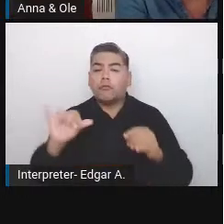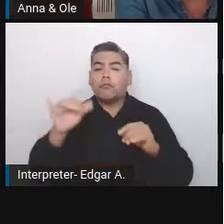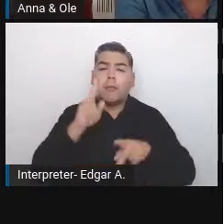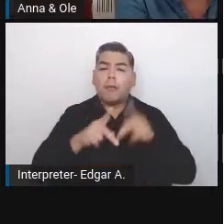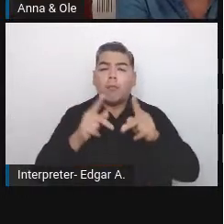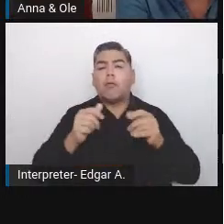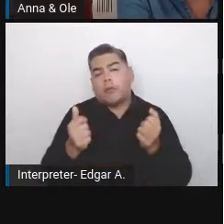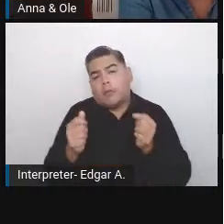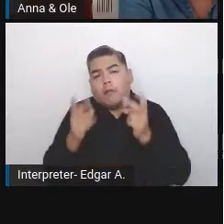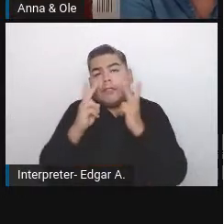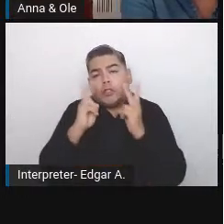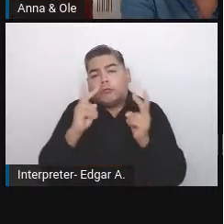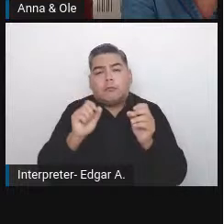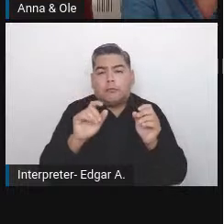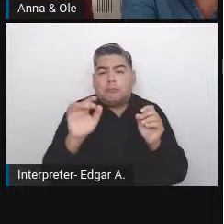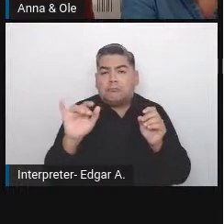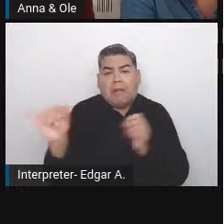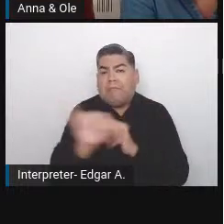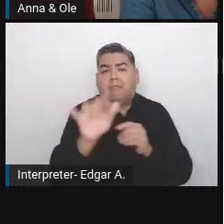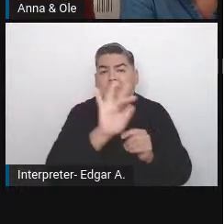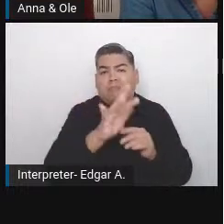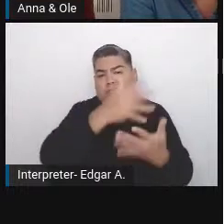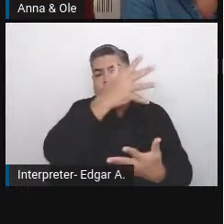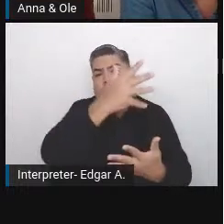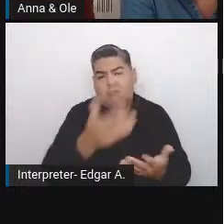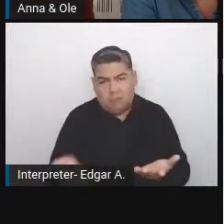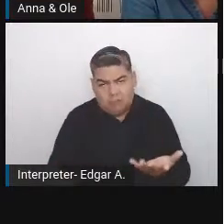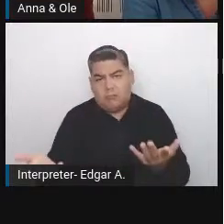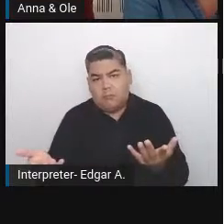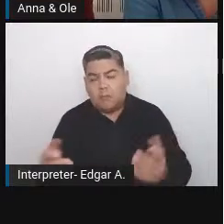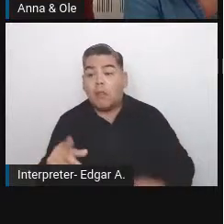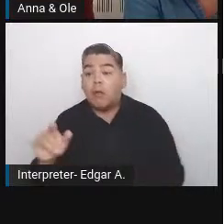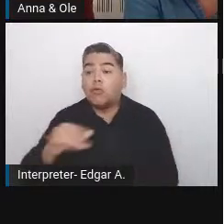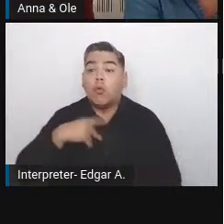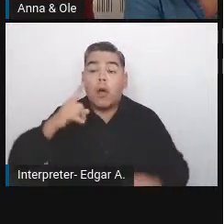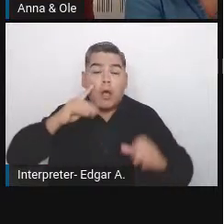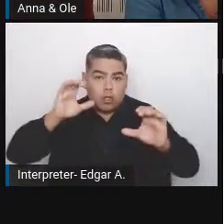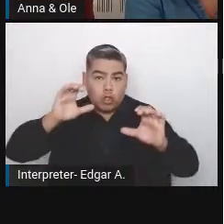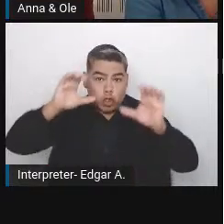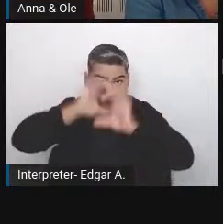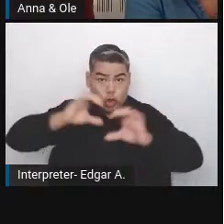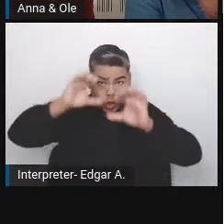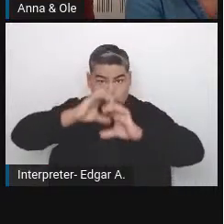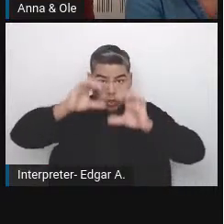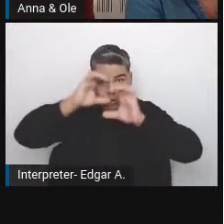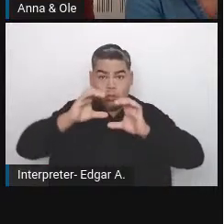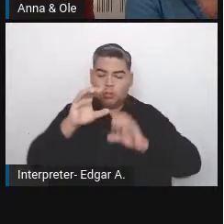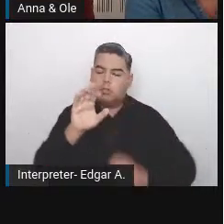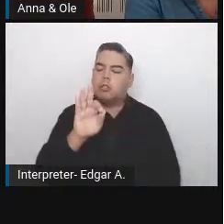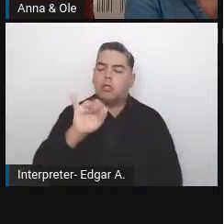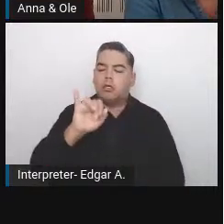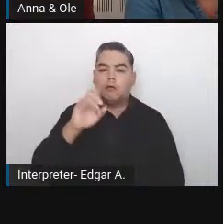found the main menus that we design. Is very important to have many ways in. The search field, I like to say something about